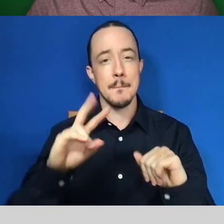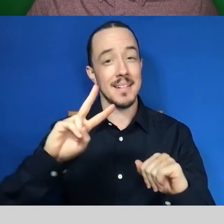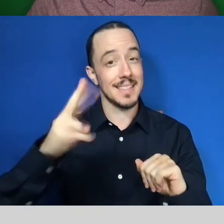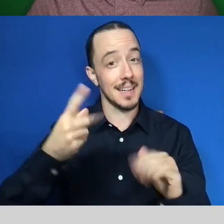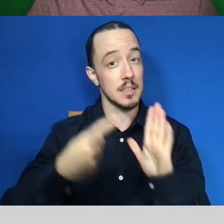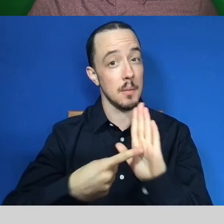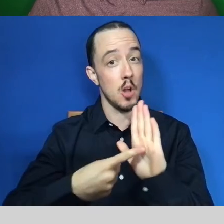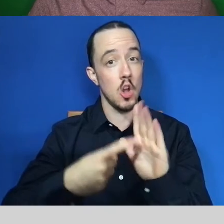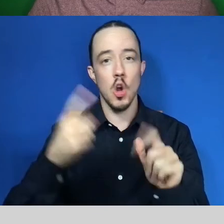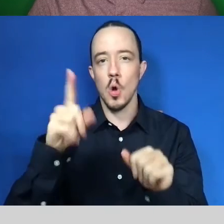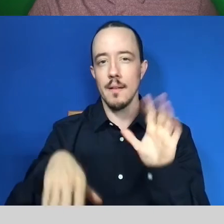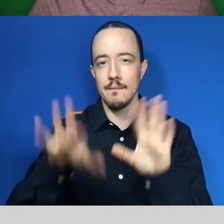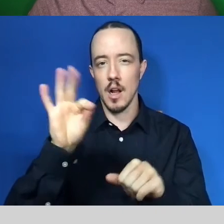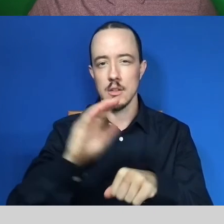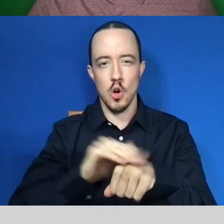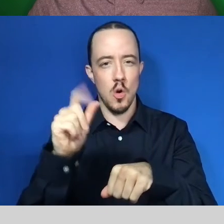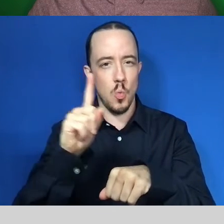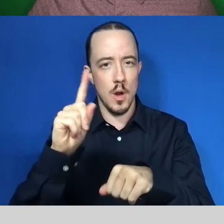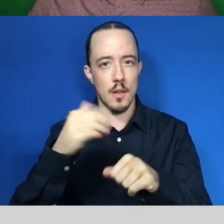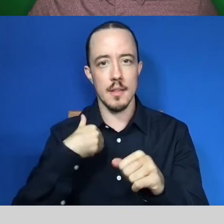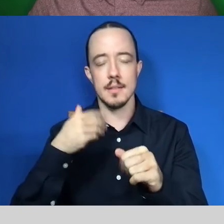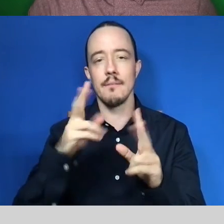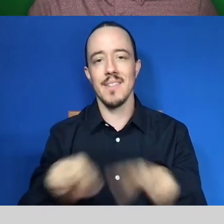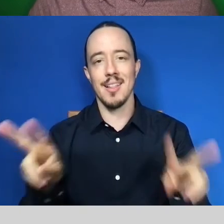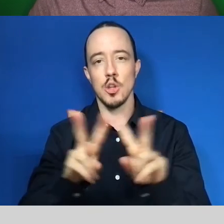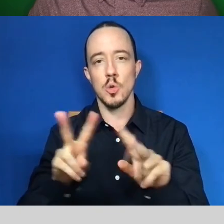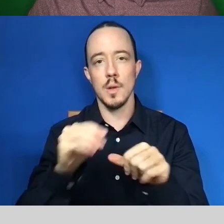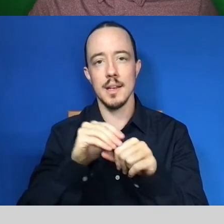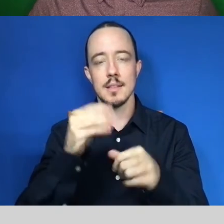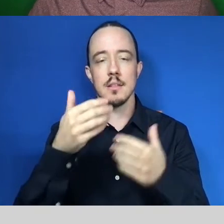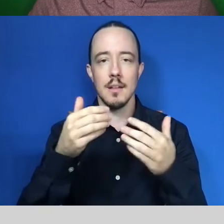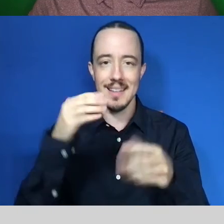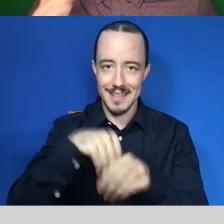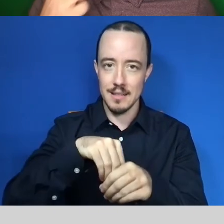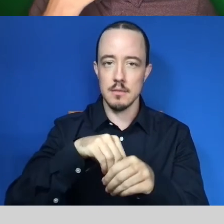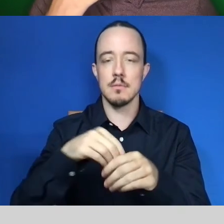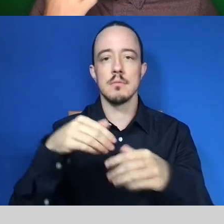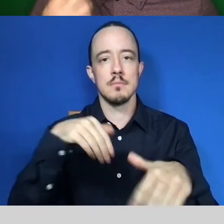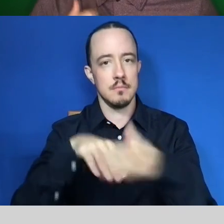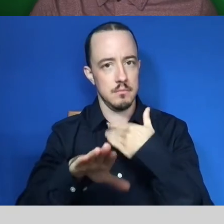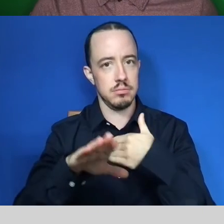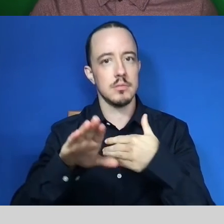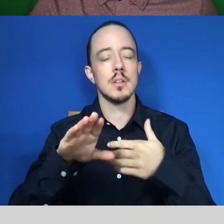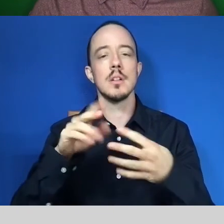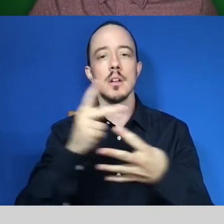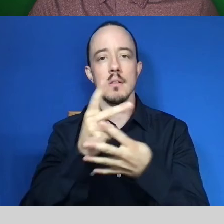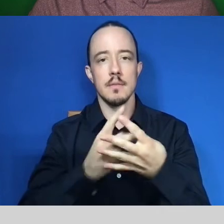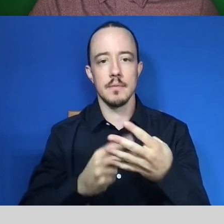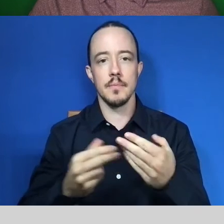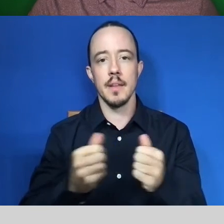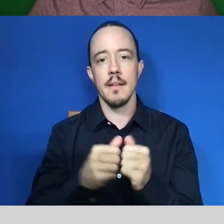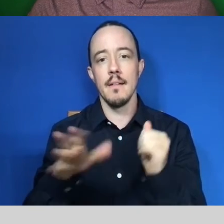The second example finds only calls where a qux keyword argument with any value is among the arguments passed to the call,